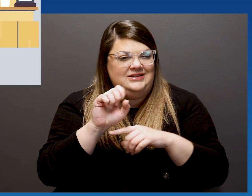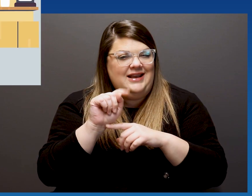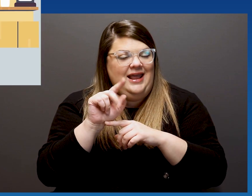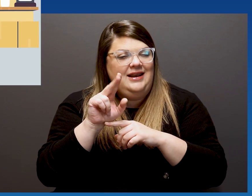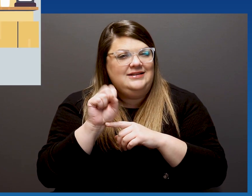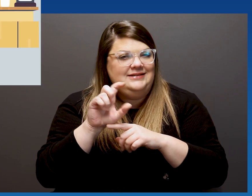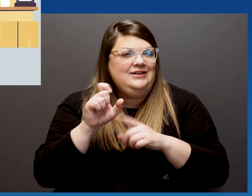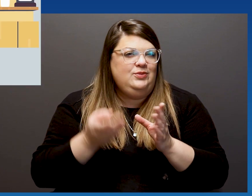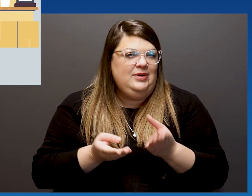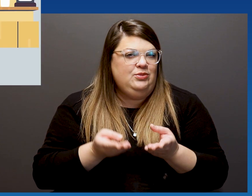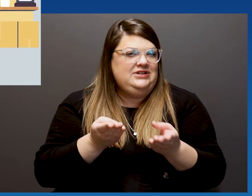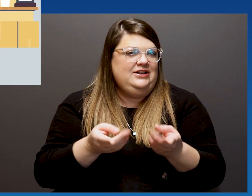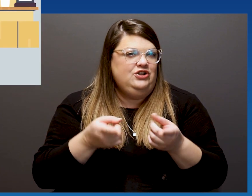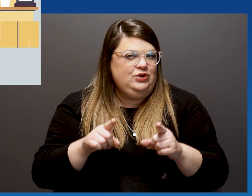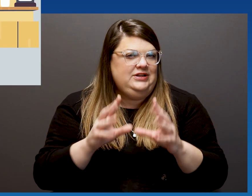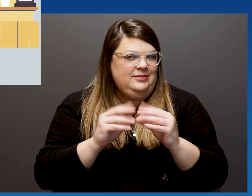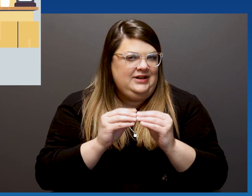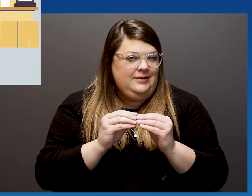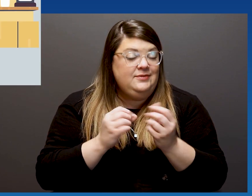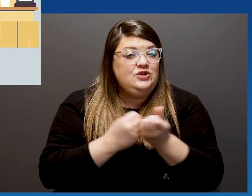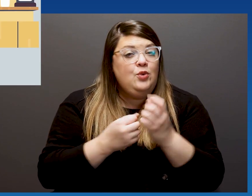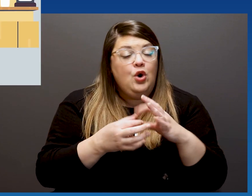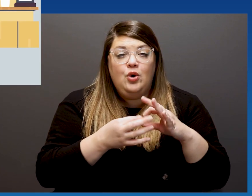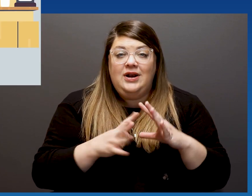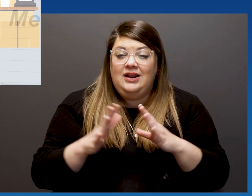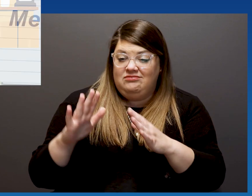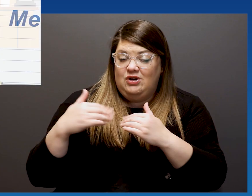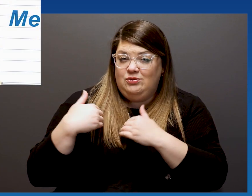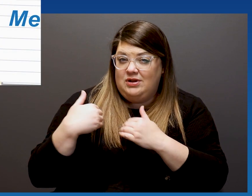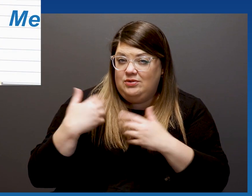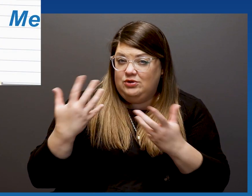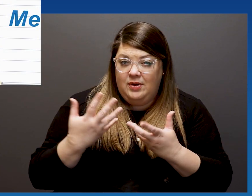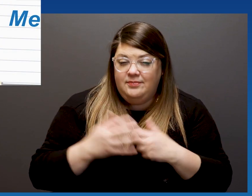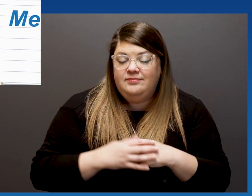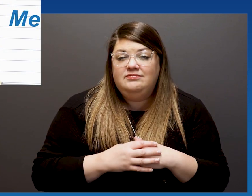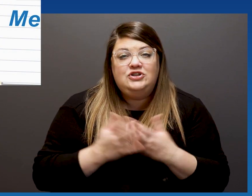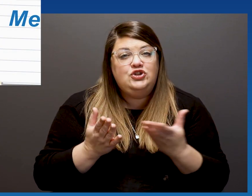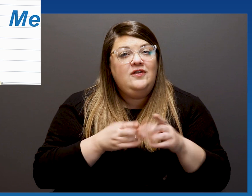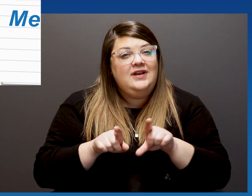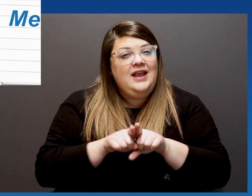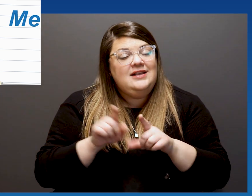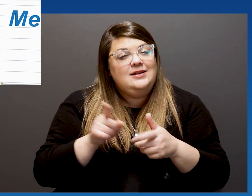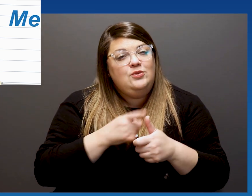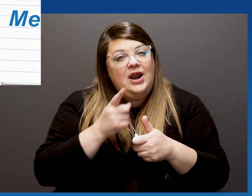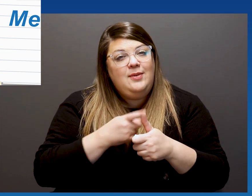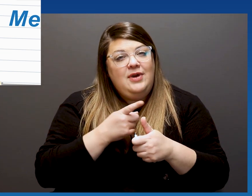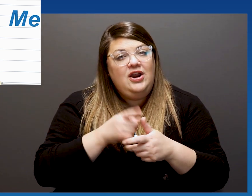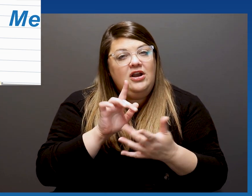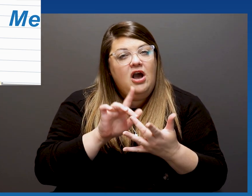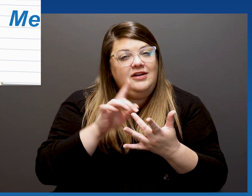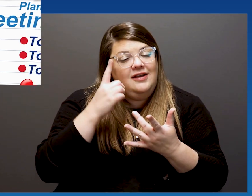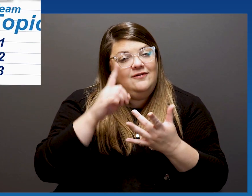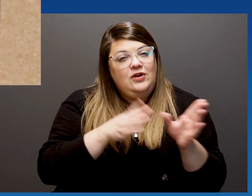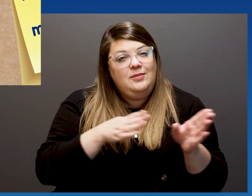The support coordinator's responsibilities include: serving as the primary contact for the planning team,